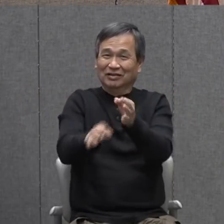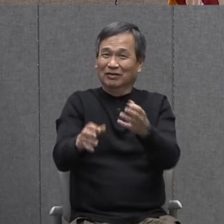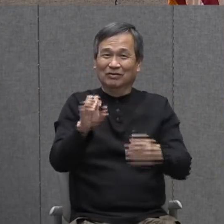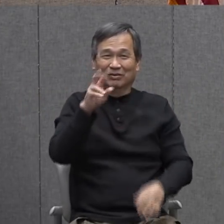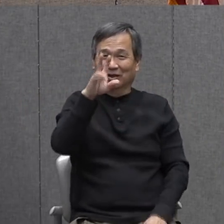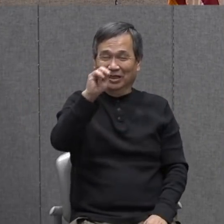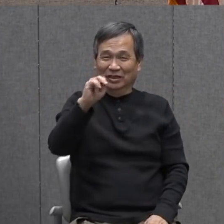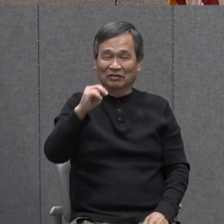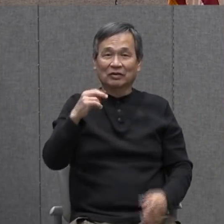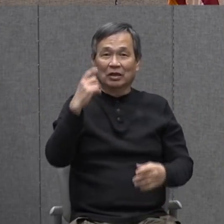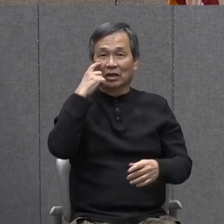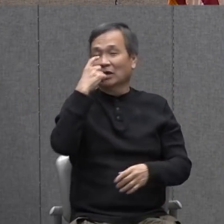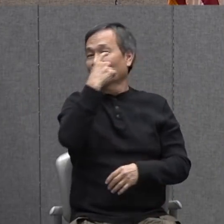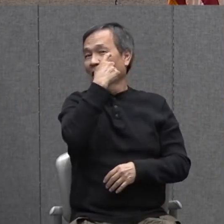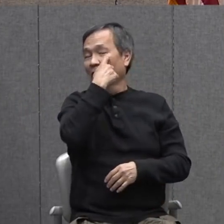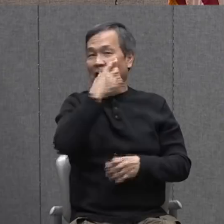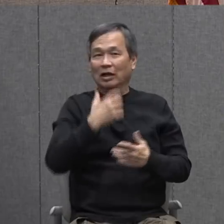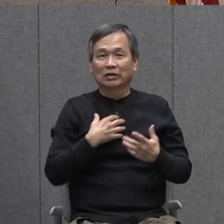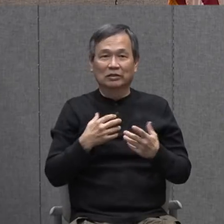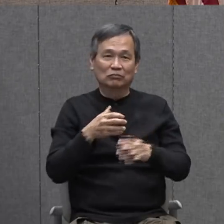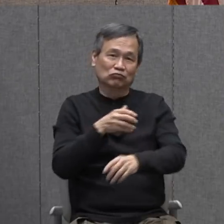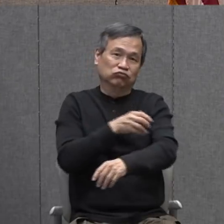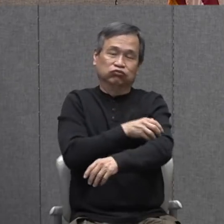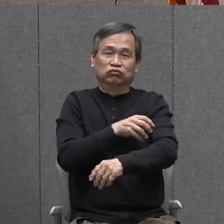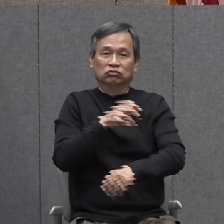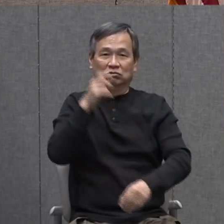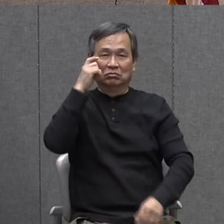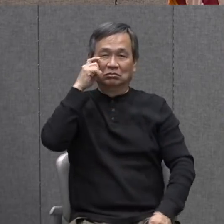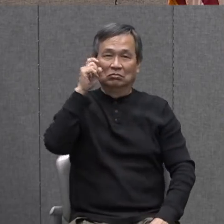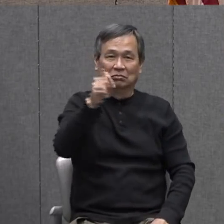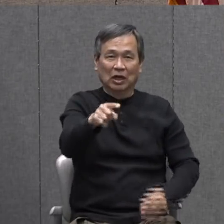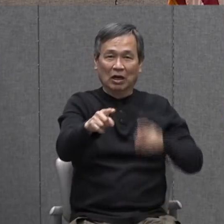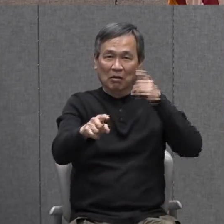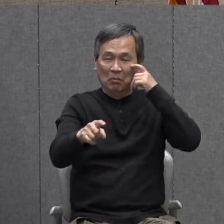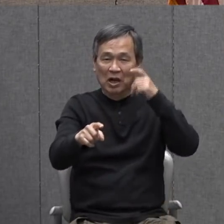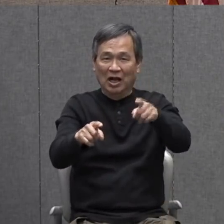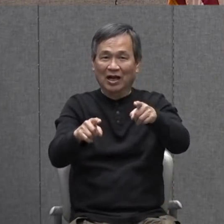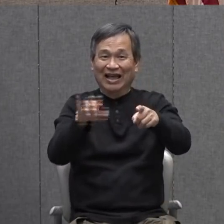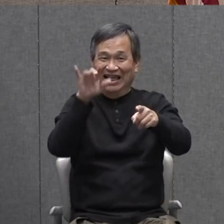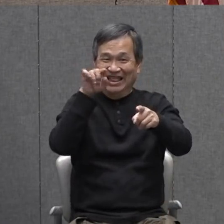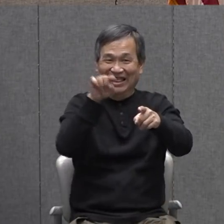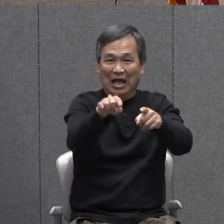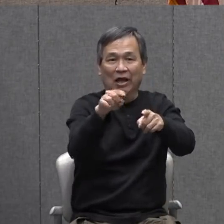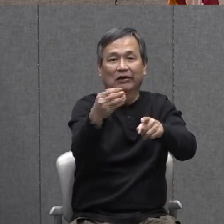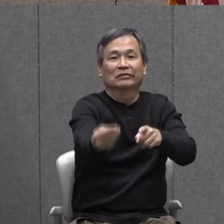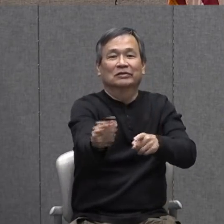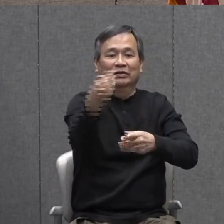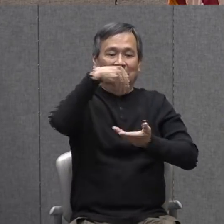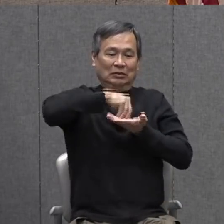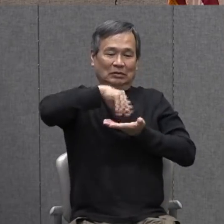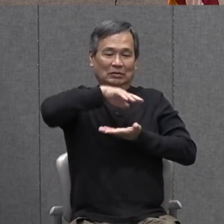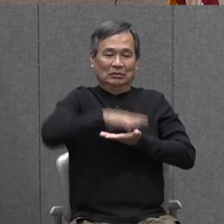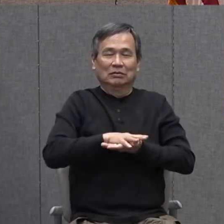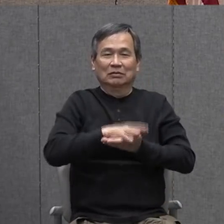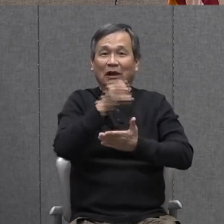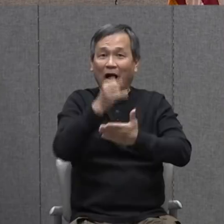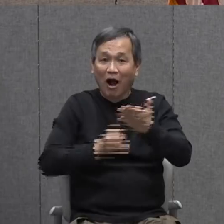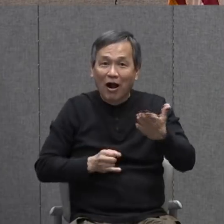And artists need to use the power of observation to make their artwork. We're looking at everything all the time.